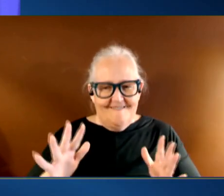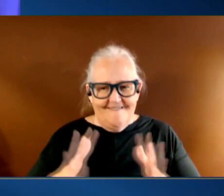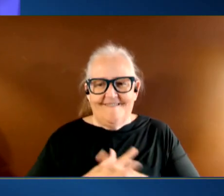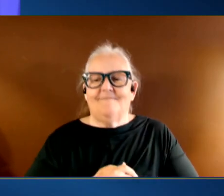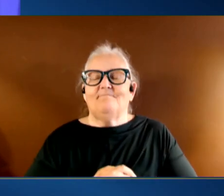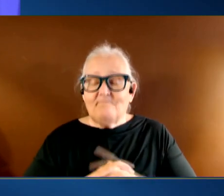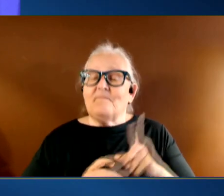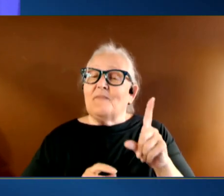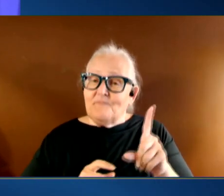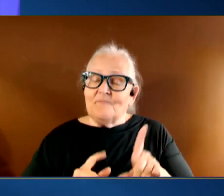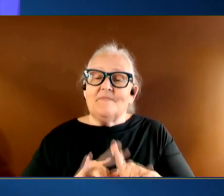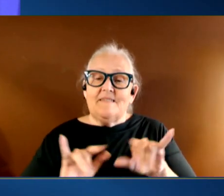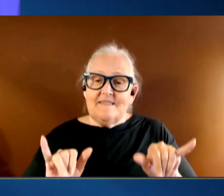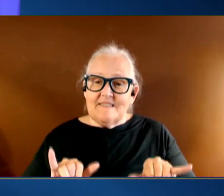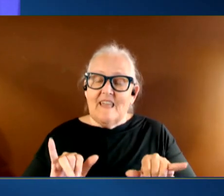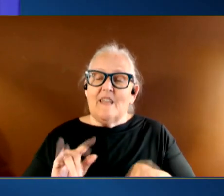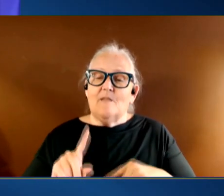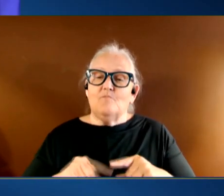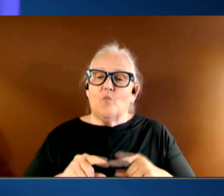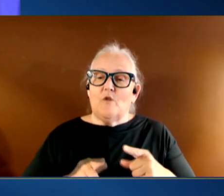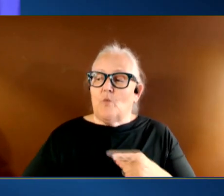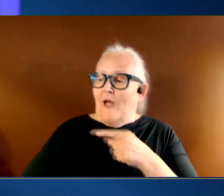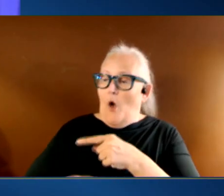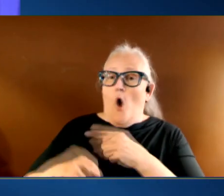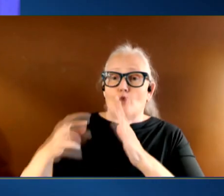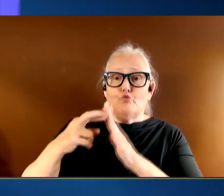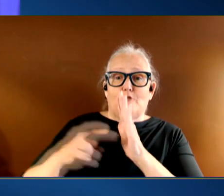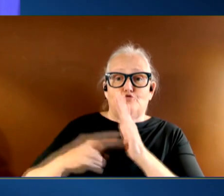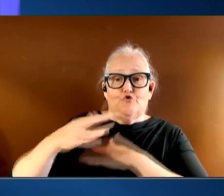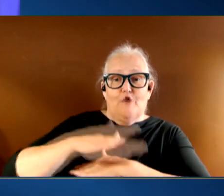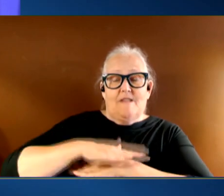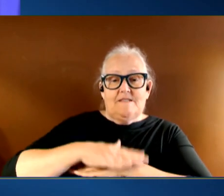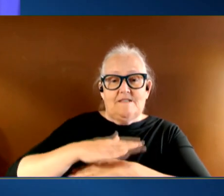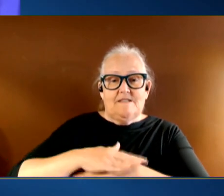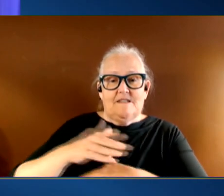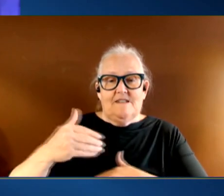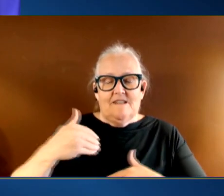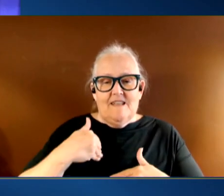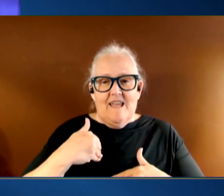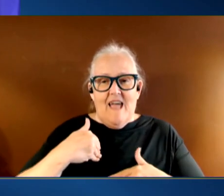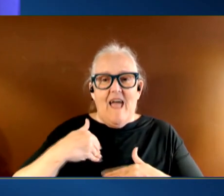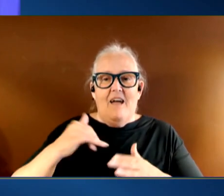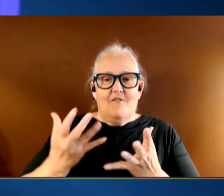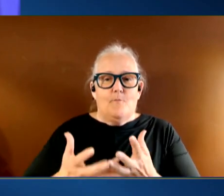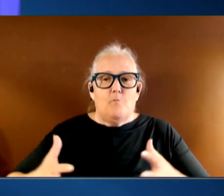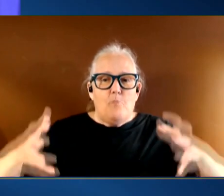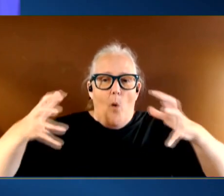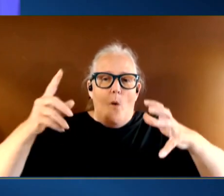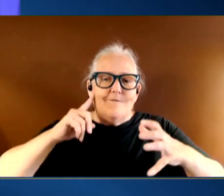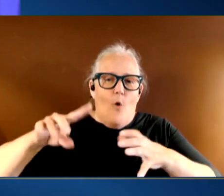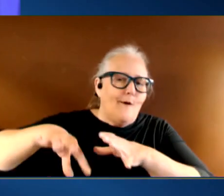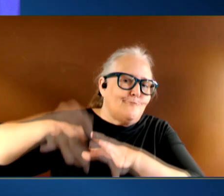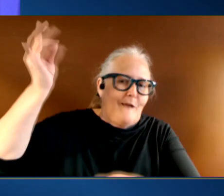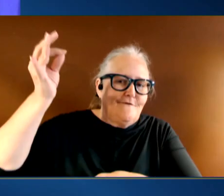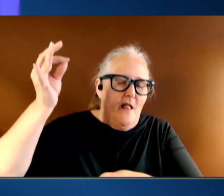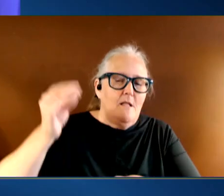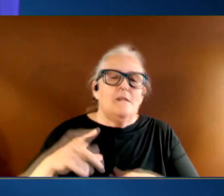you walk out at the registration table, there is a bowl for raffle entries where you can try to get